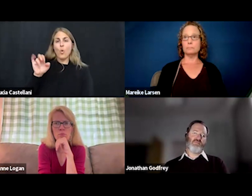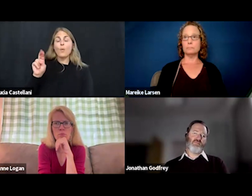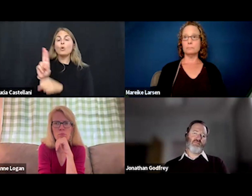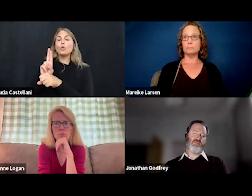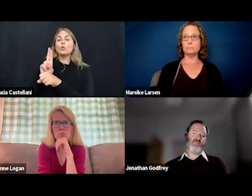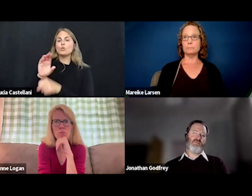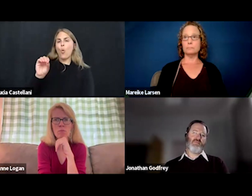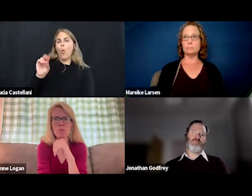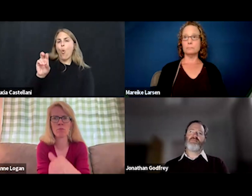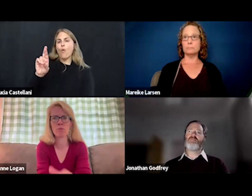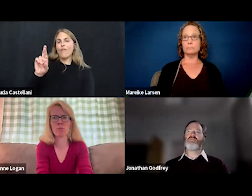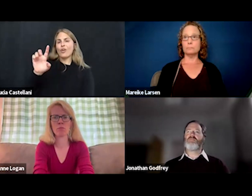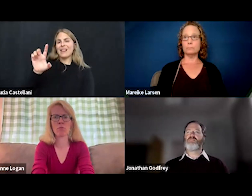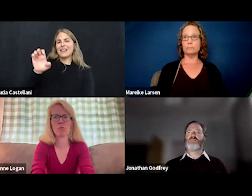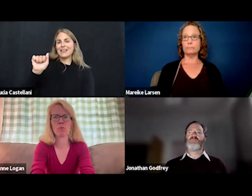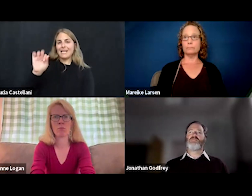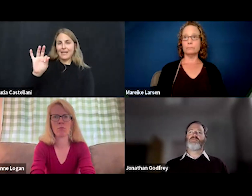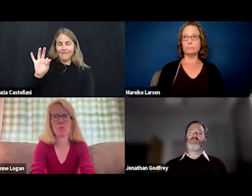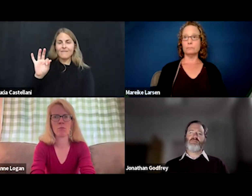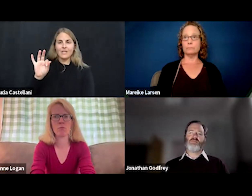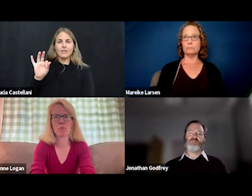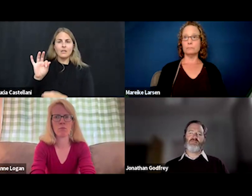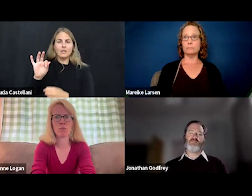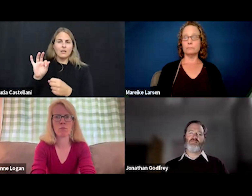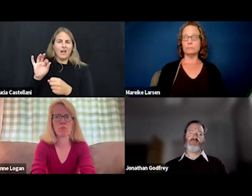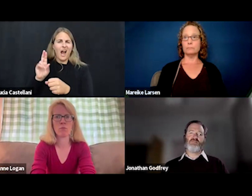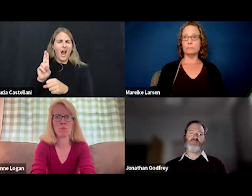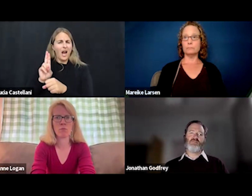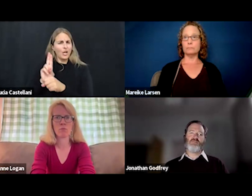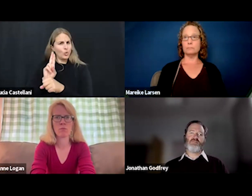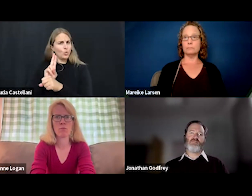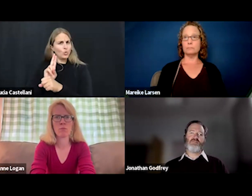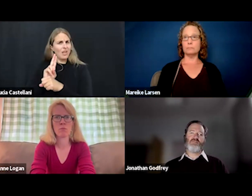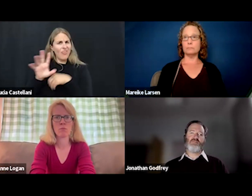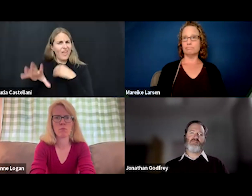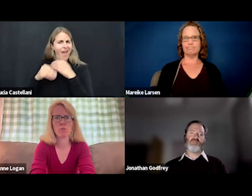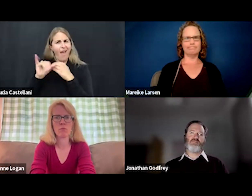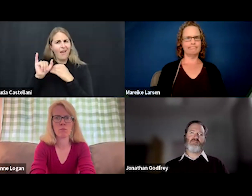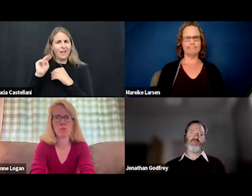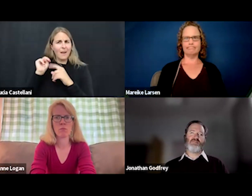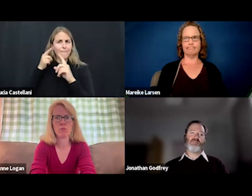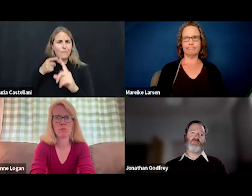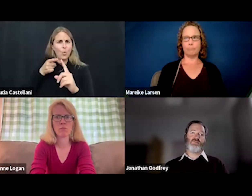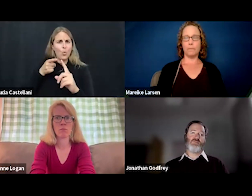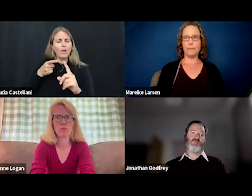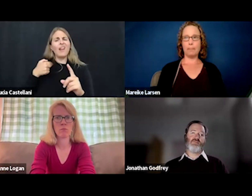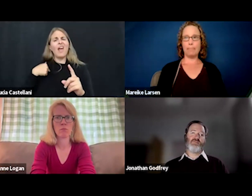I use the Git endpoint of the Overleaf, whereas my collaborators use the web interface, because the web